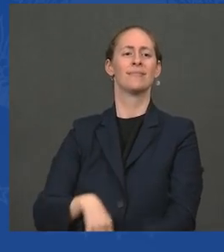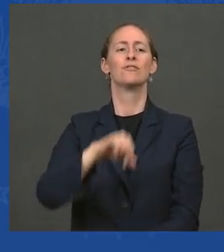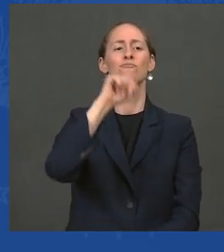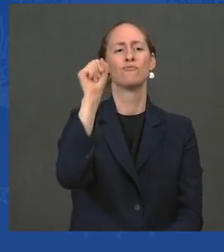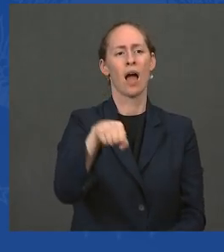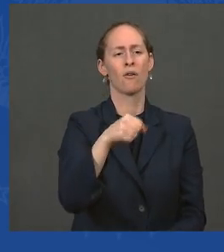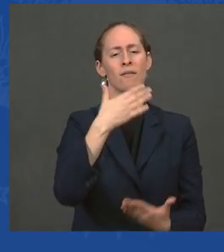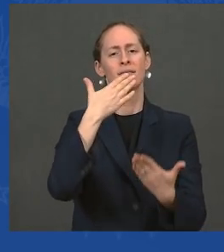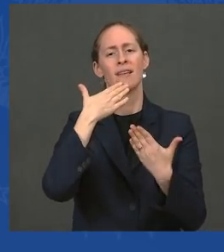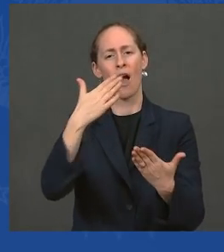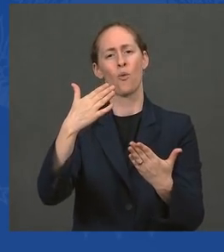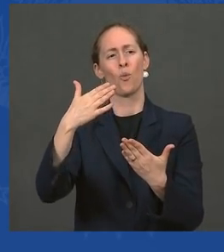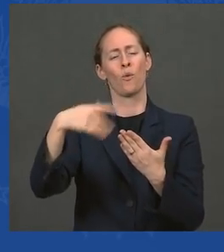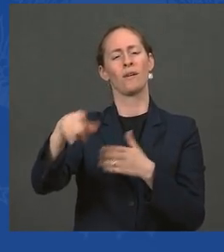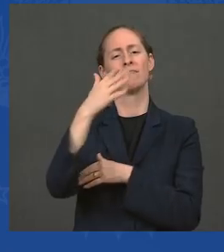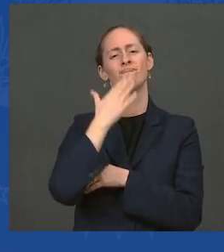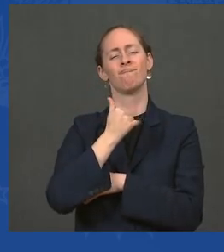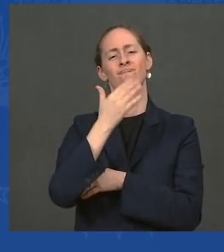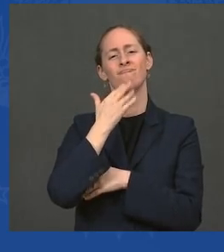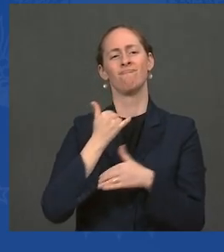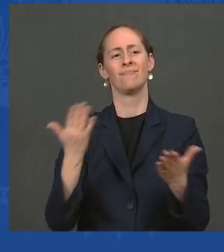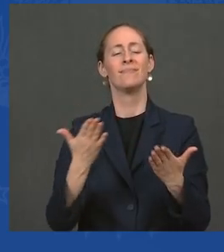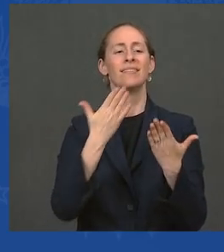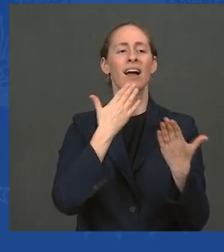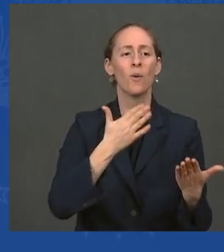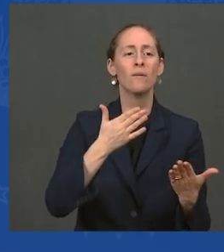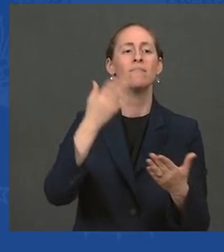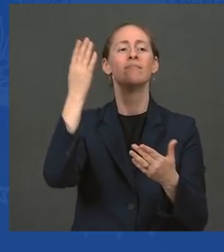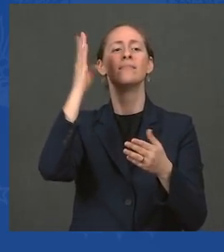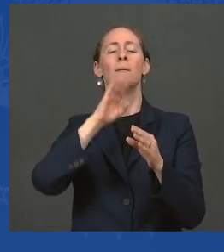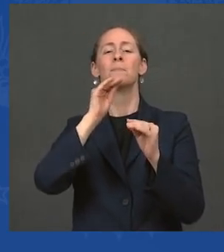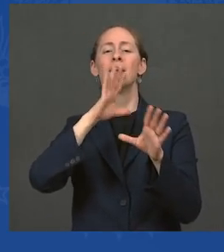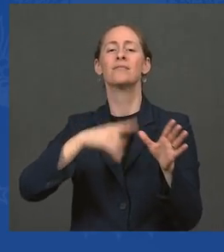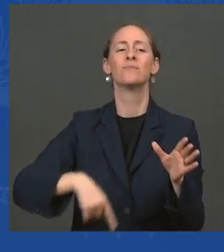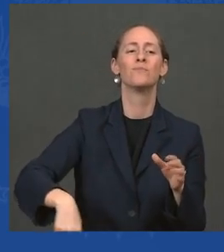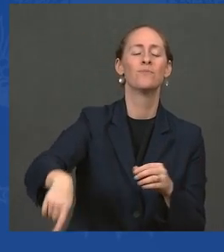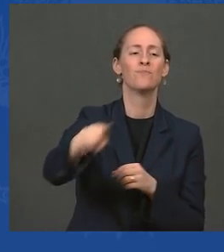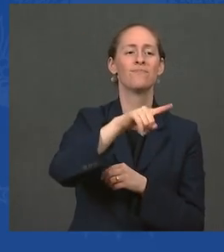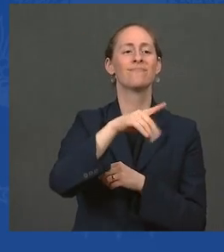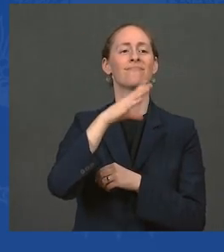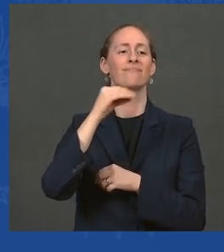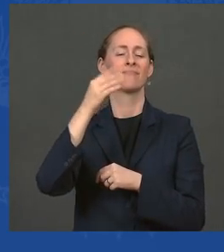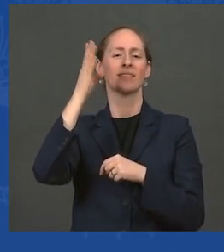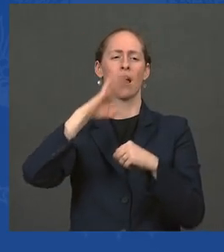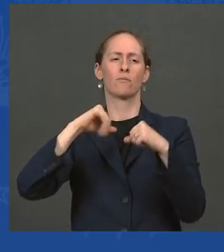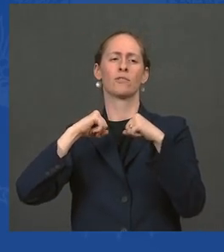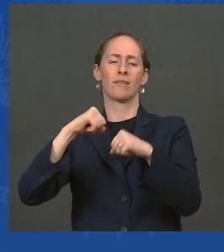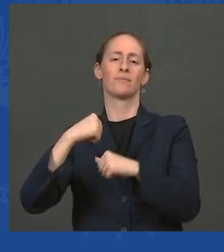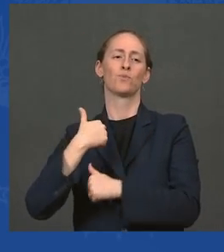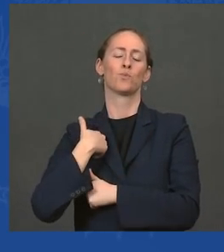I really mean it. God bless you all. And may God protect our troops. Thank you.